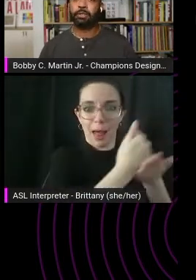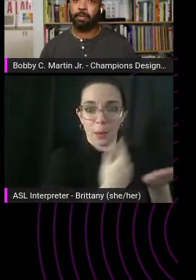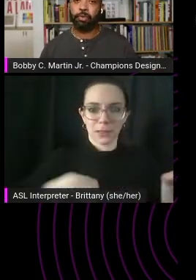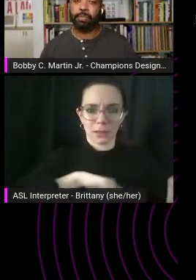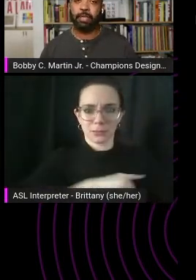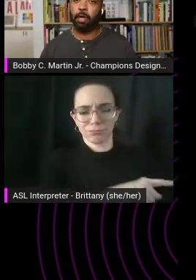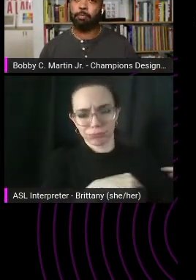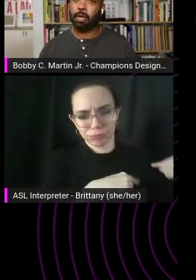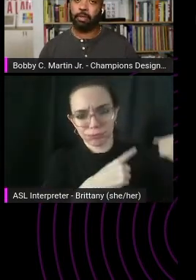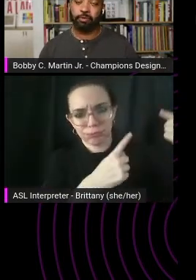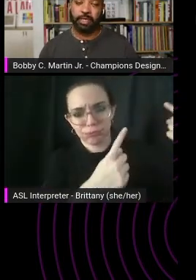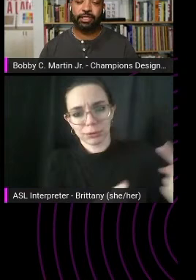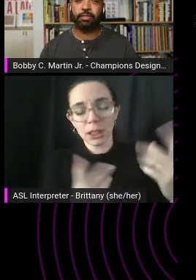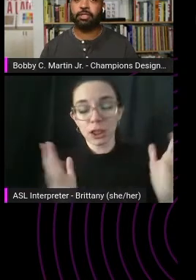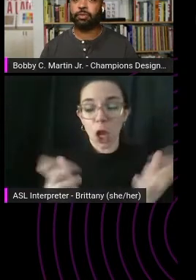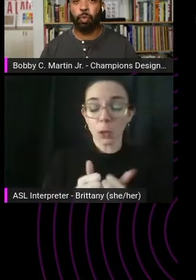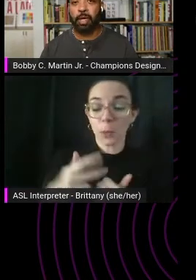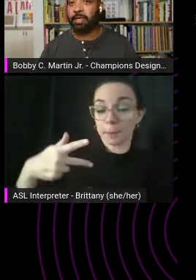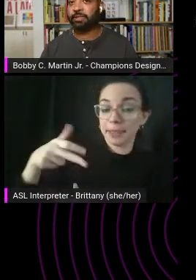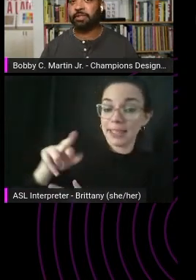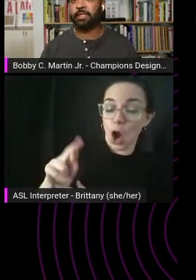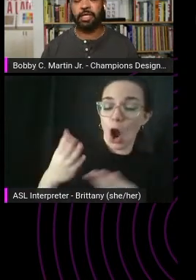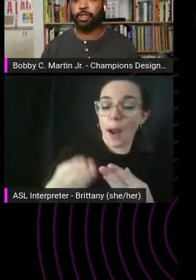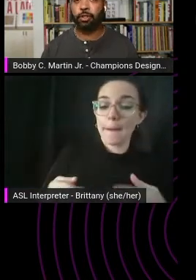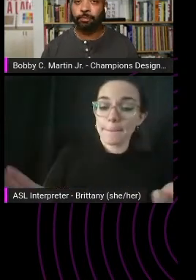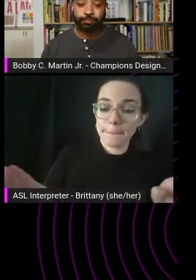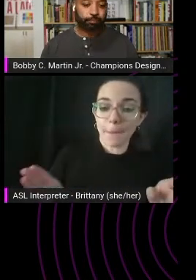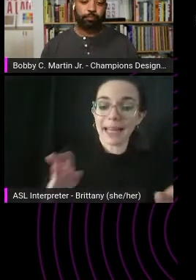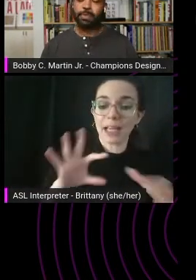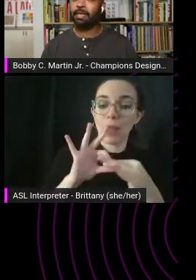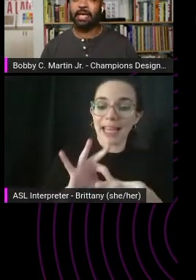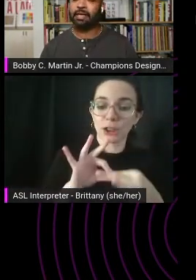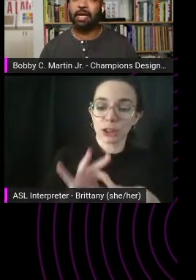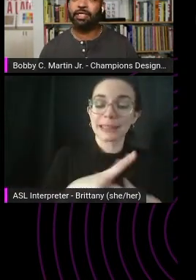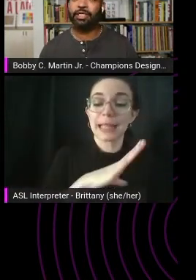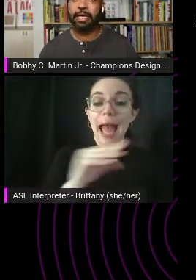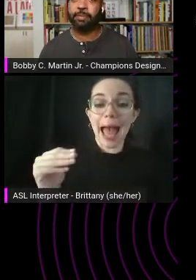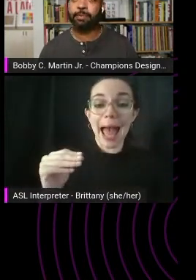We spoke with PR, public relations, as well as the digital technology team